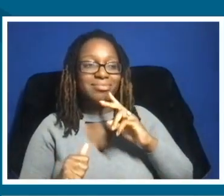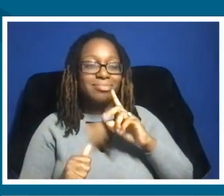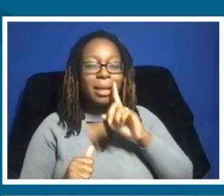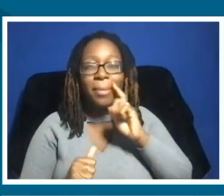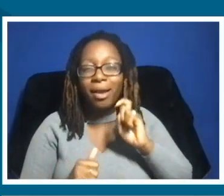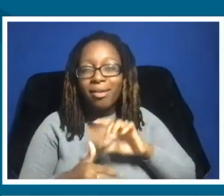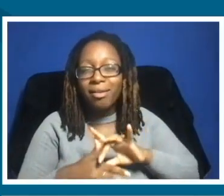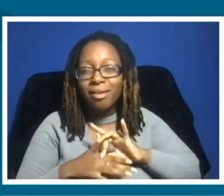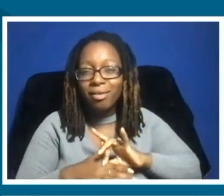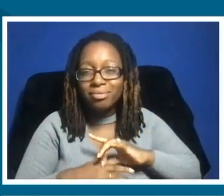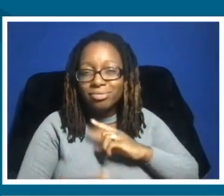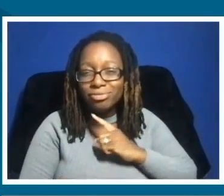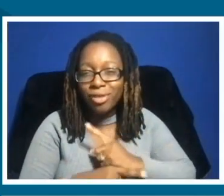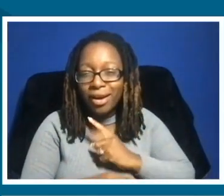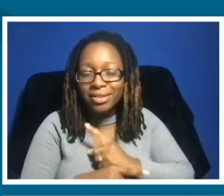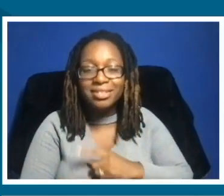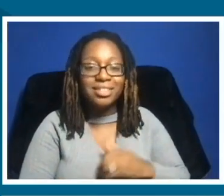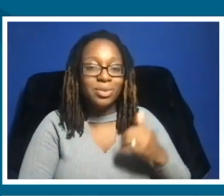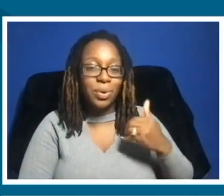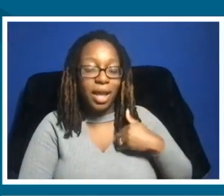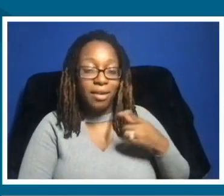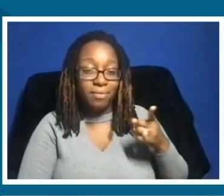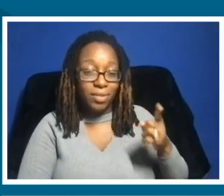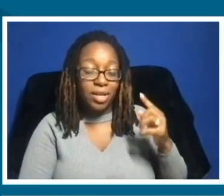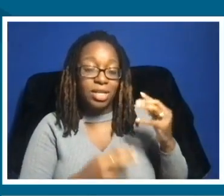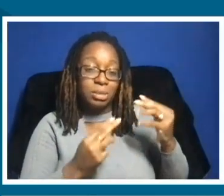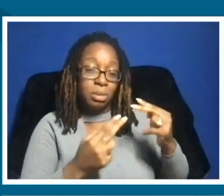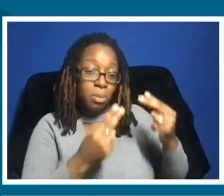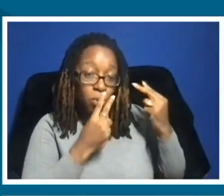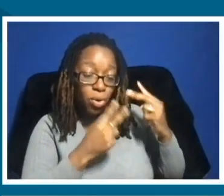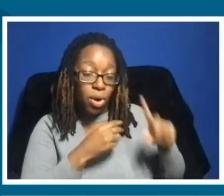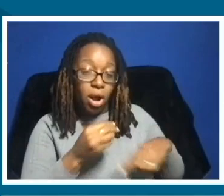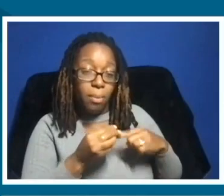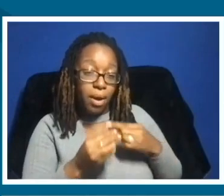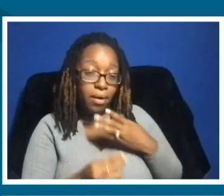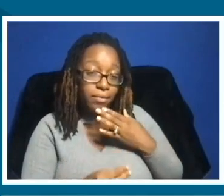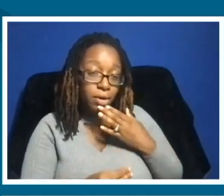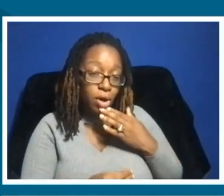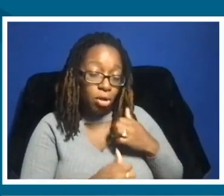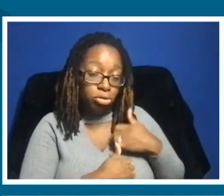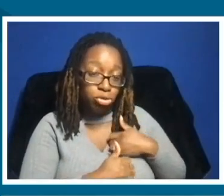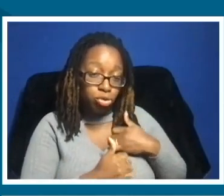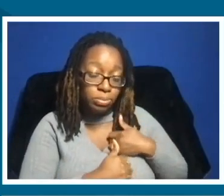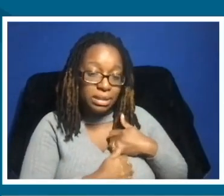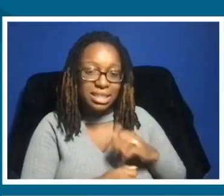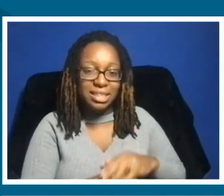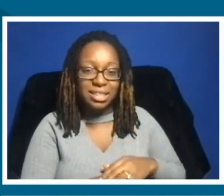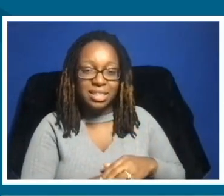got this memorial about the colored